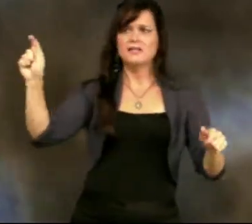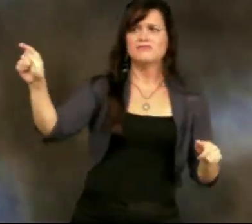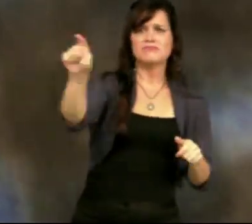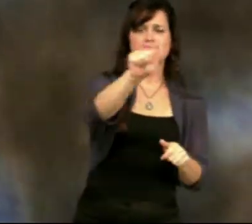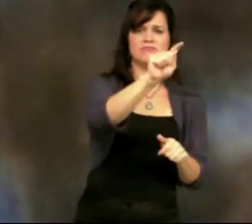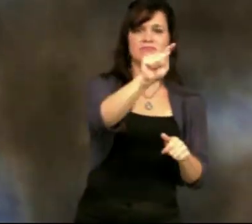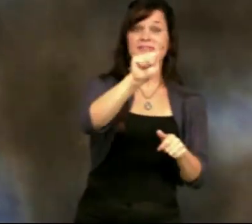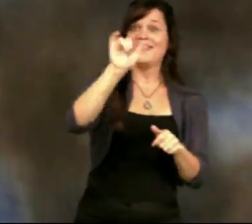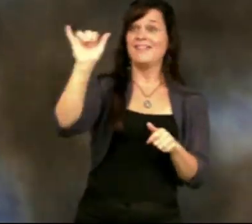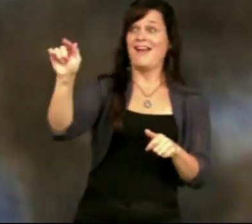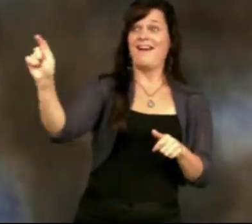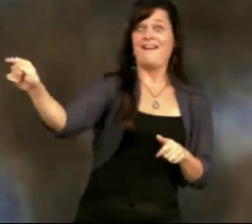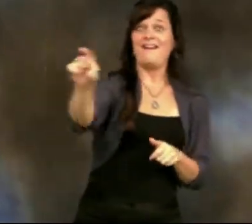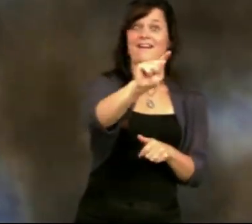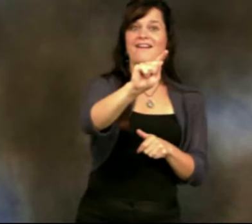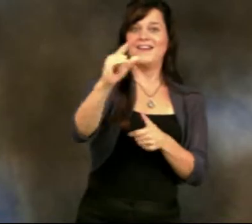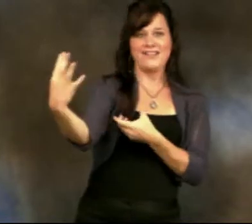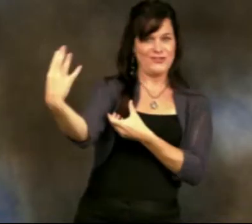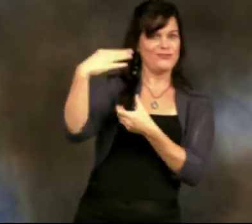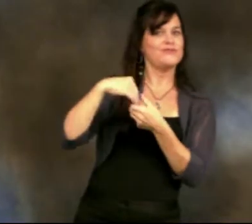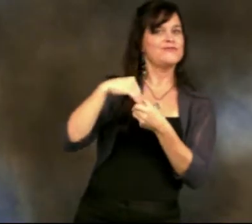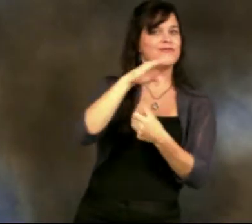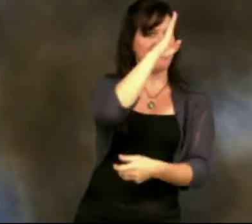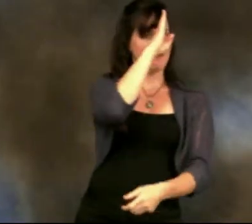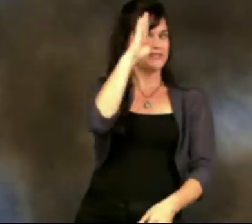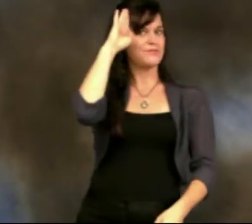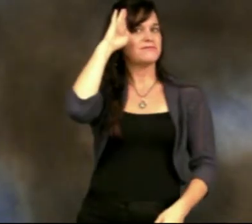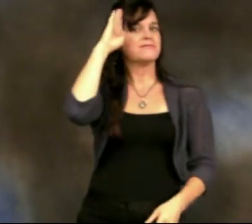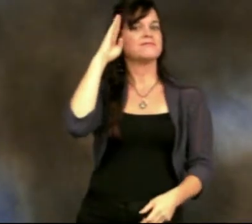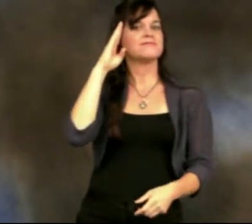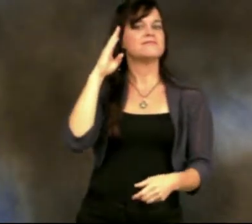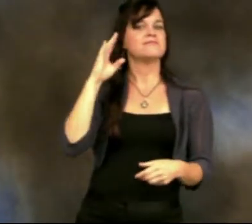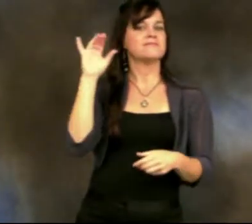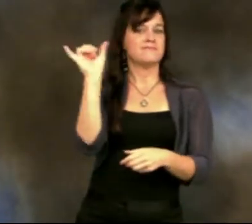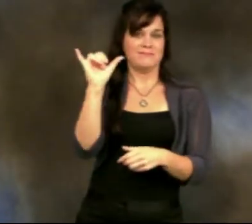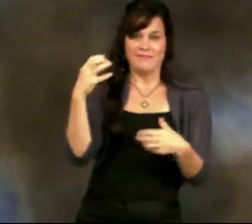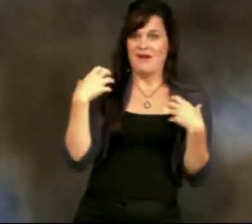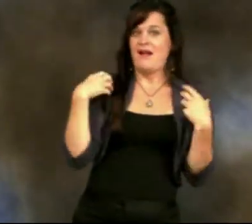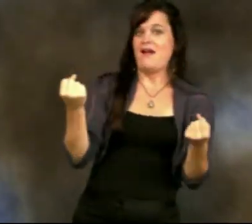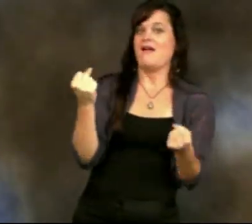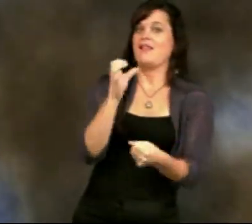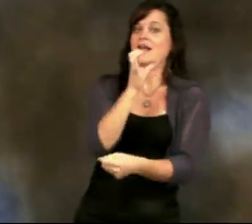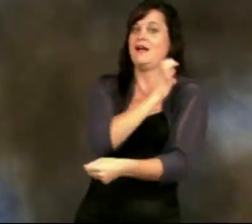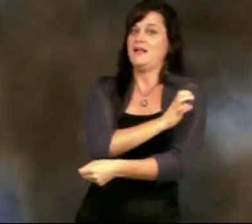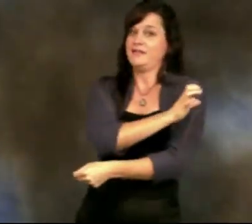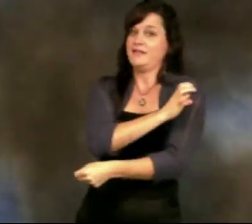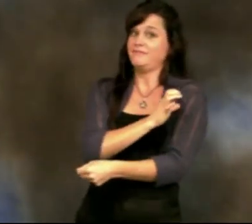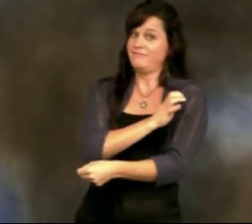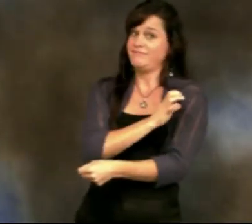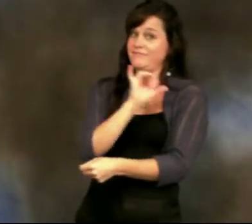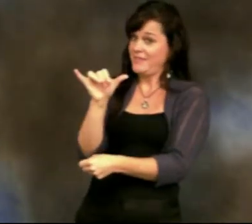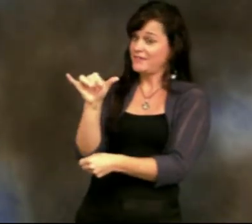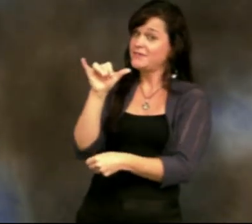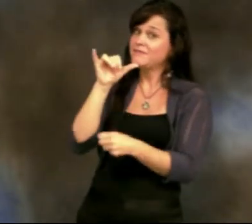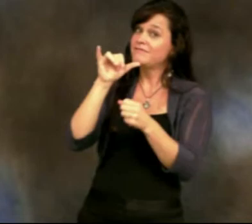For public entities to provide equal opportunities for their deaf, hard-of-hearing and late-deafened